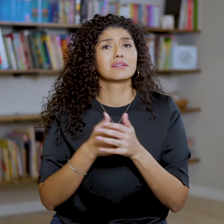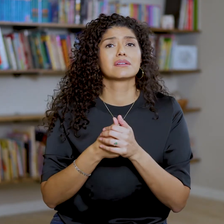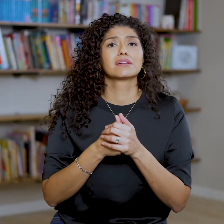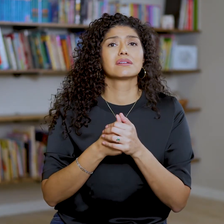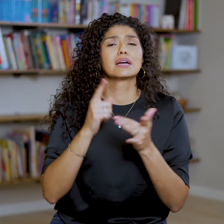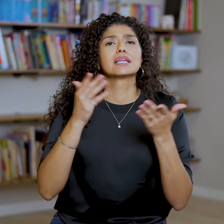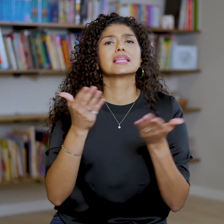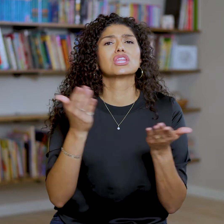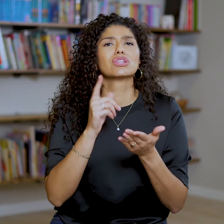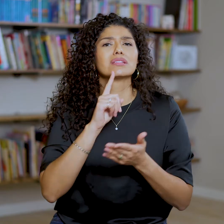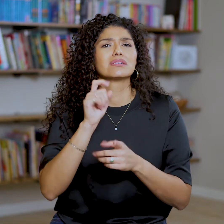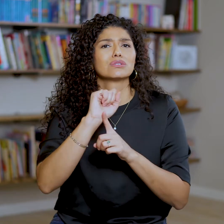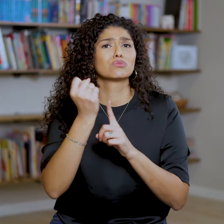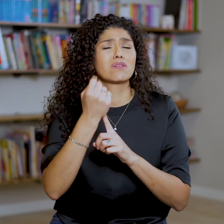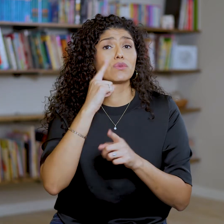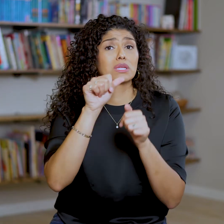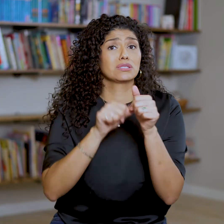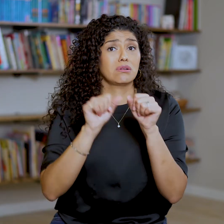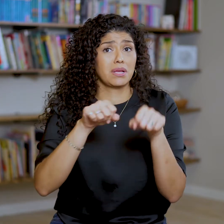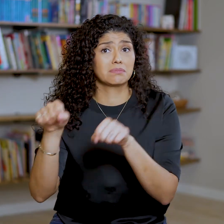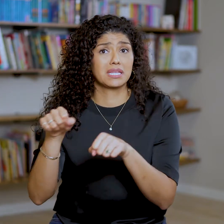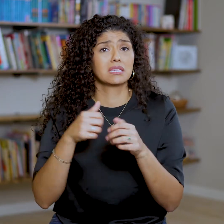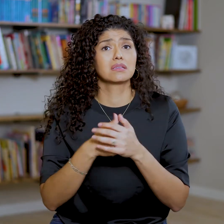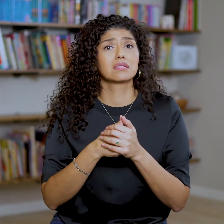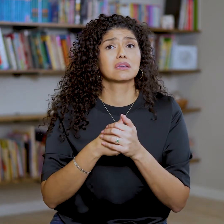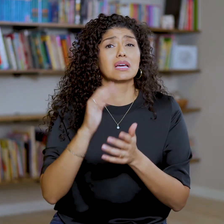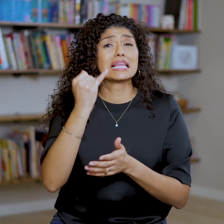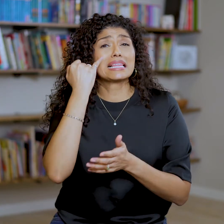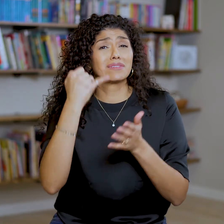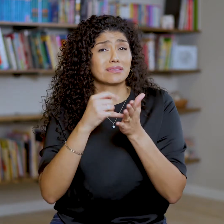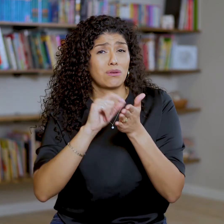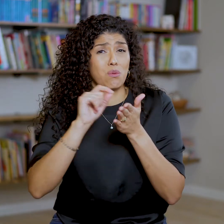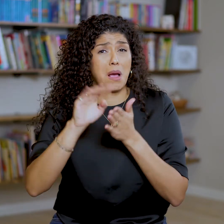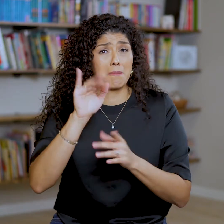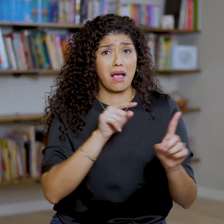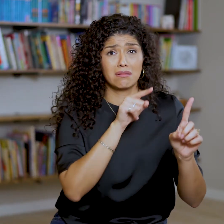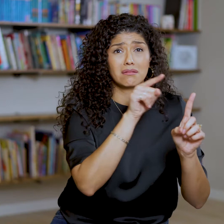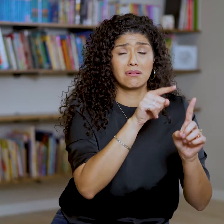Here’s the case for each possibility: If it’s by Solomon,